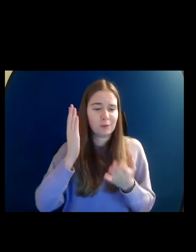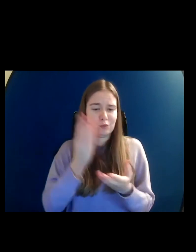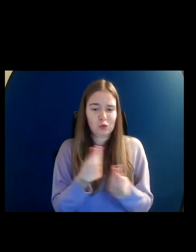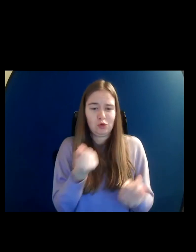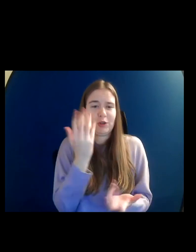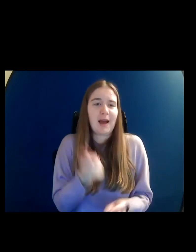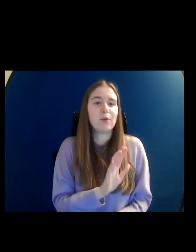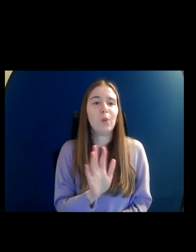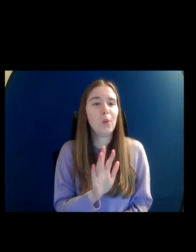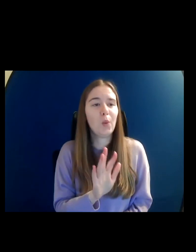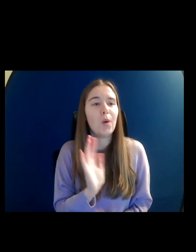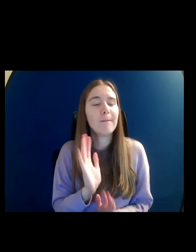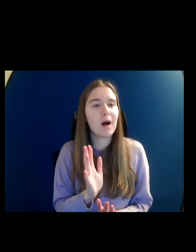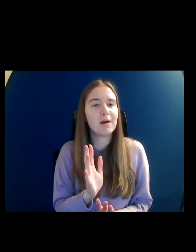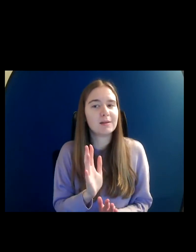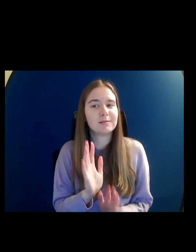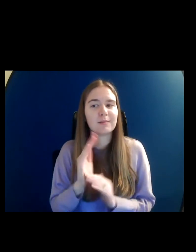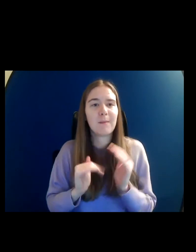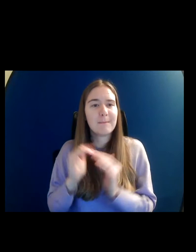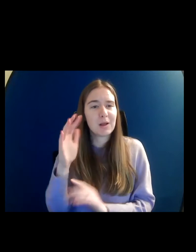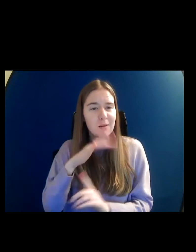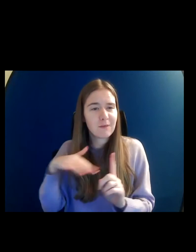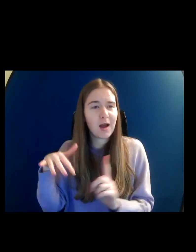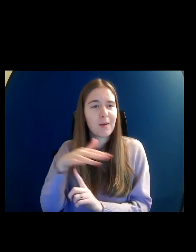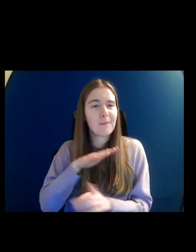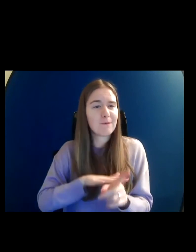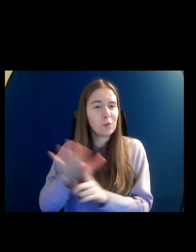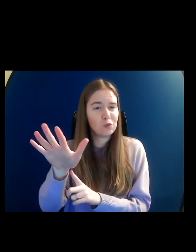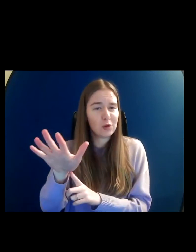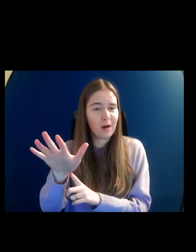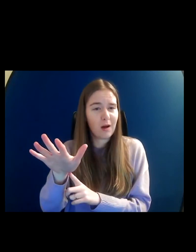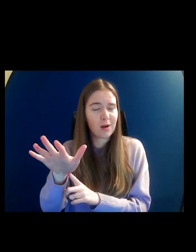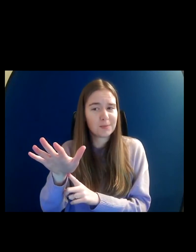but primarily, a built environment in the future should include a strong emphasis